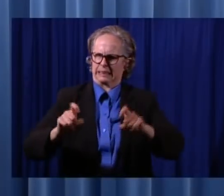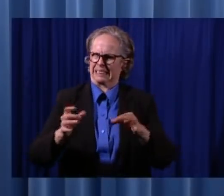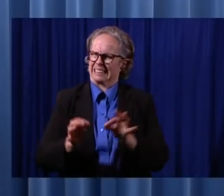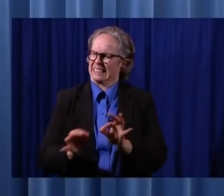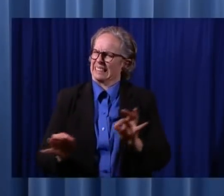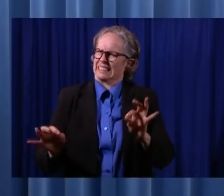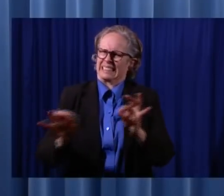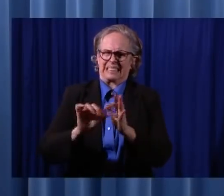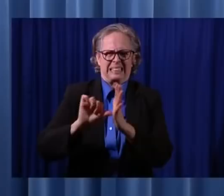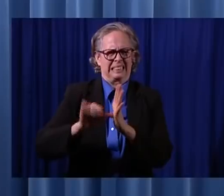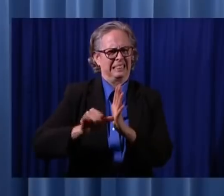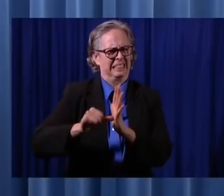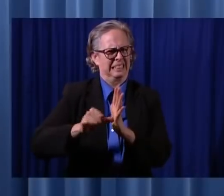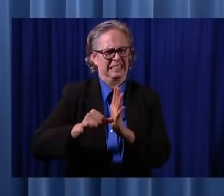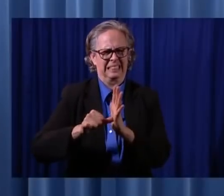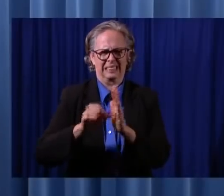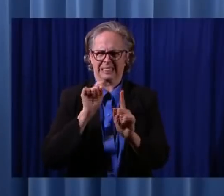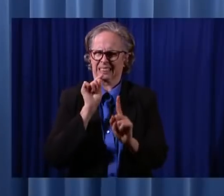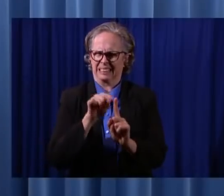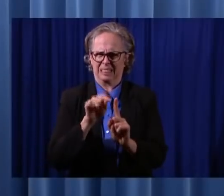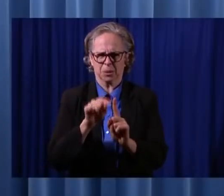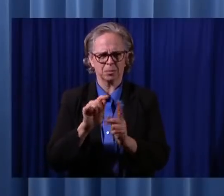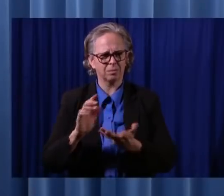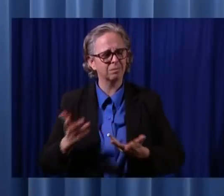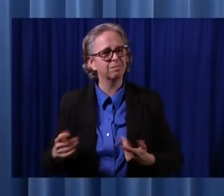JUST BE CAREFUL AS WE OPEN THE